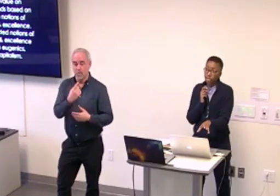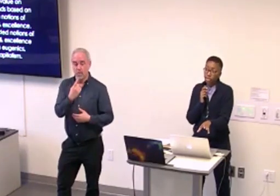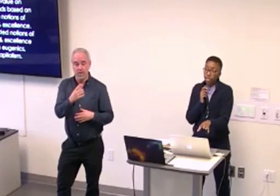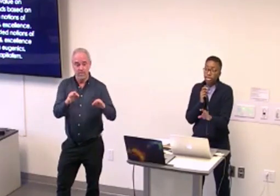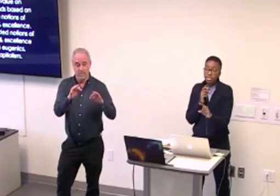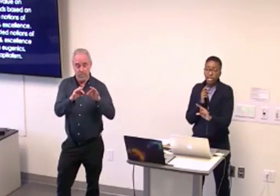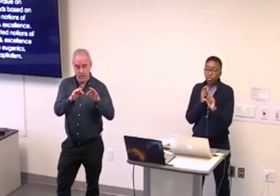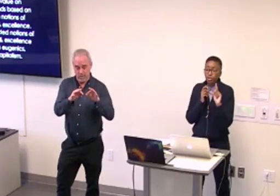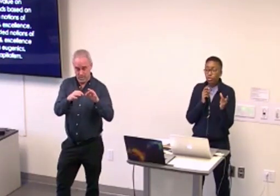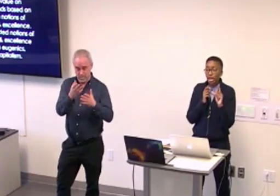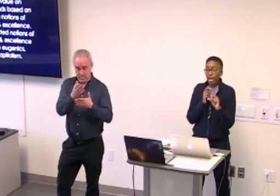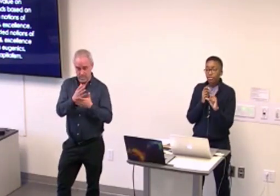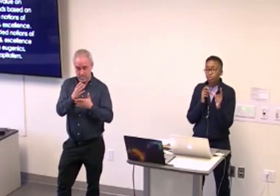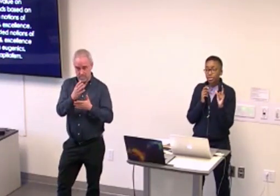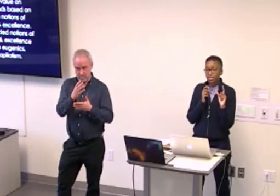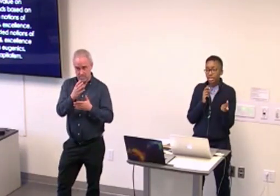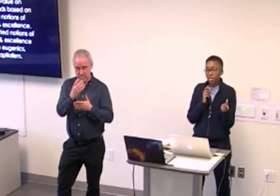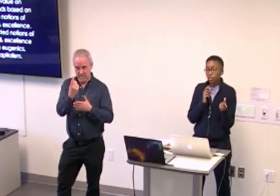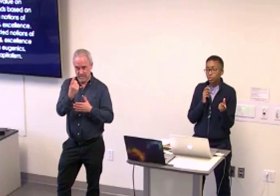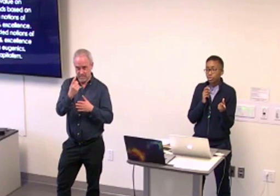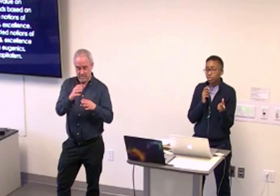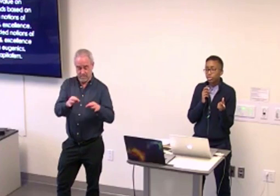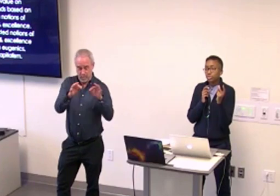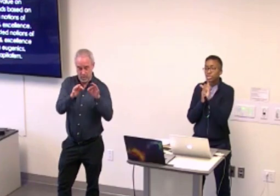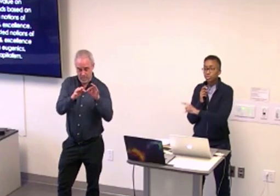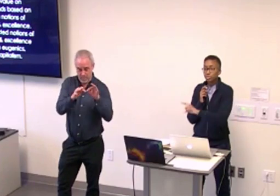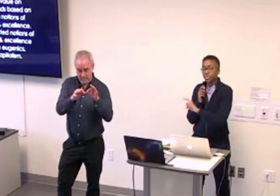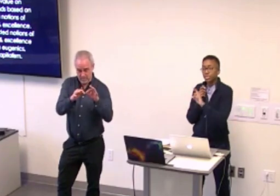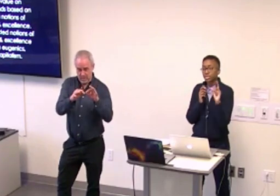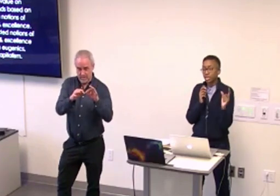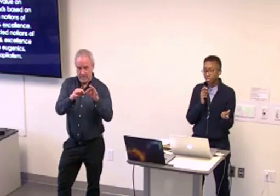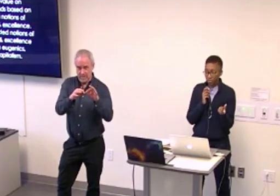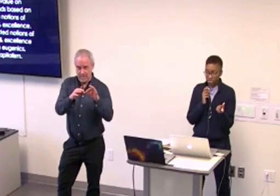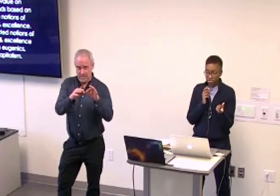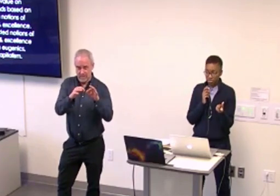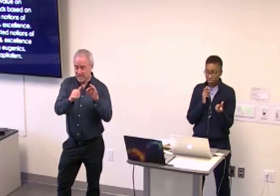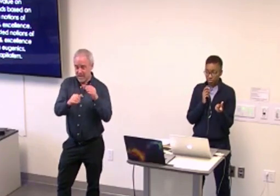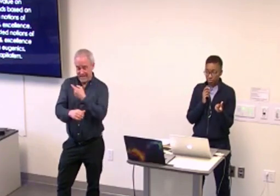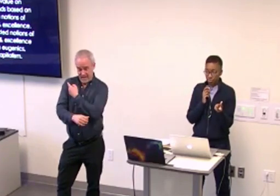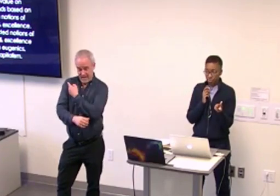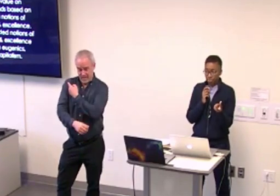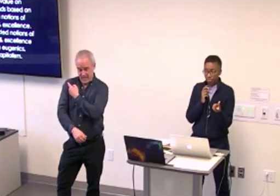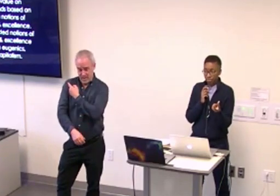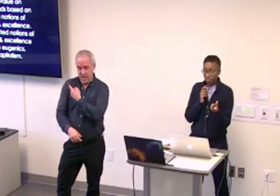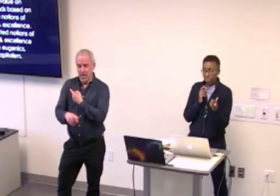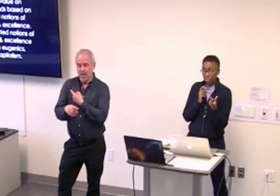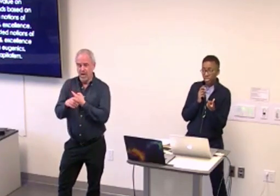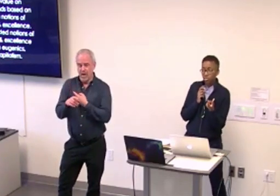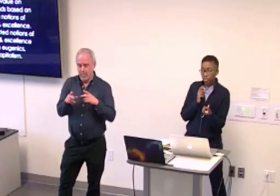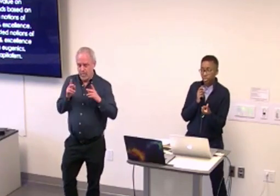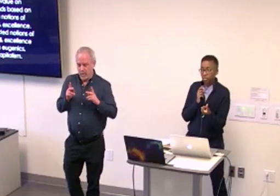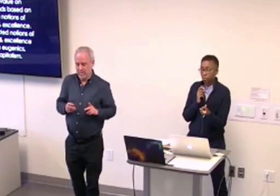Is that you don't have to be disabled to experience ableism. I think that's really important.